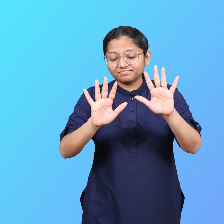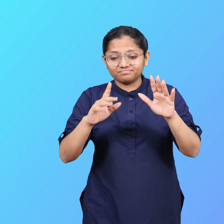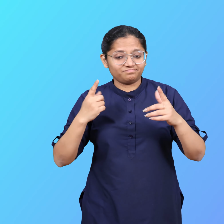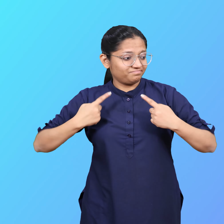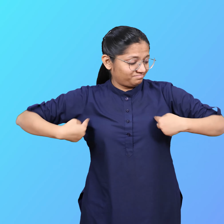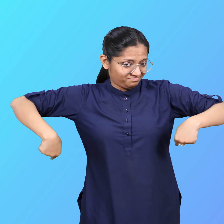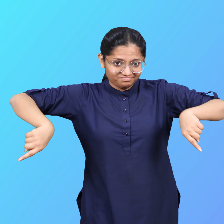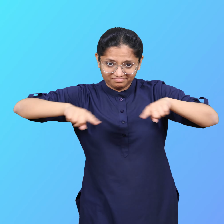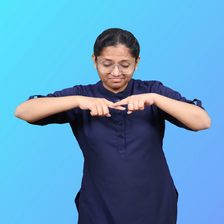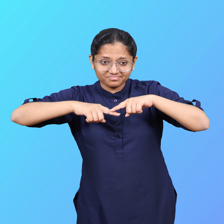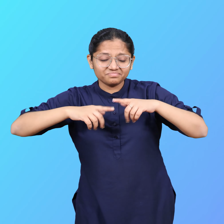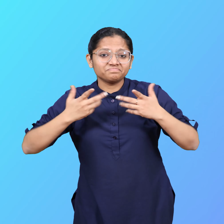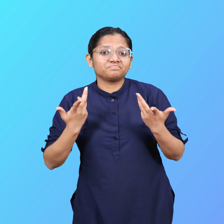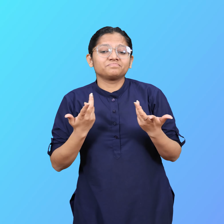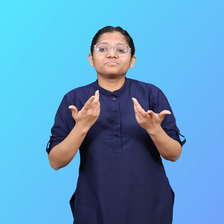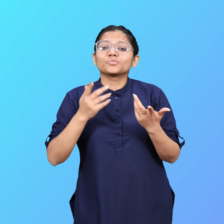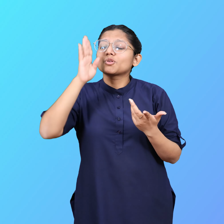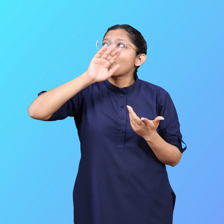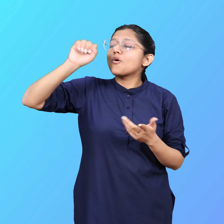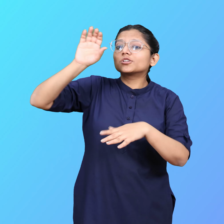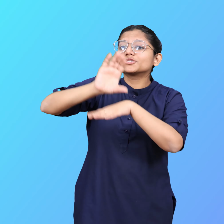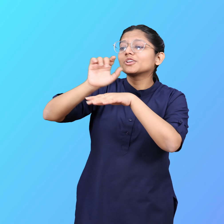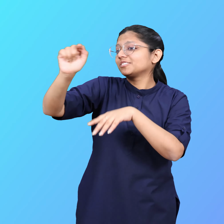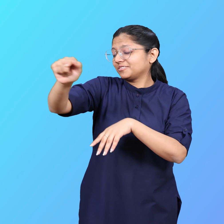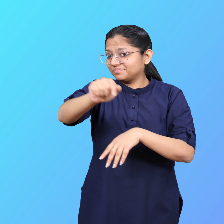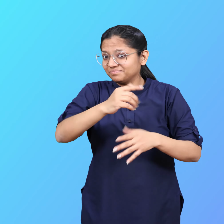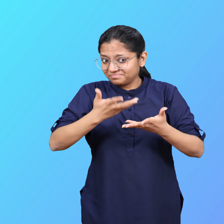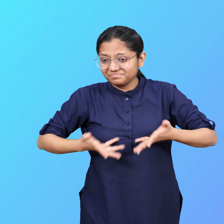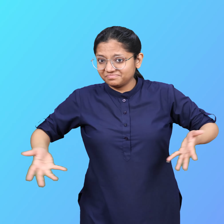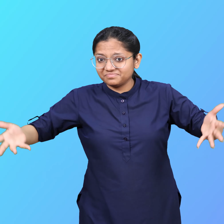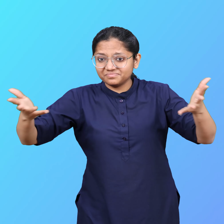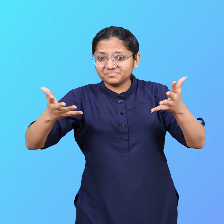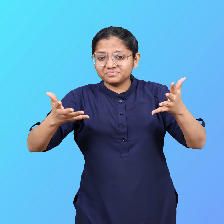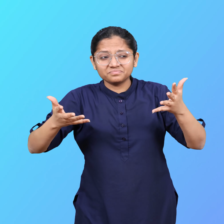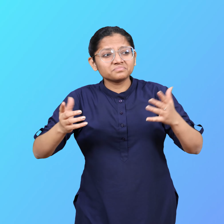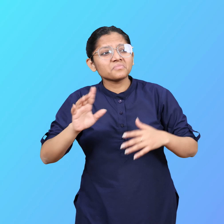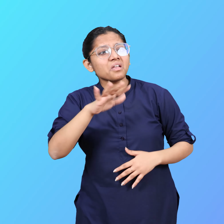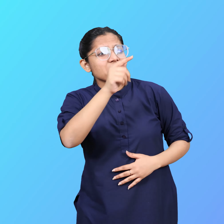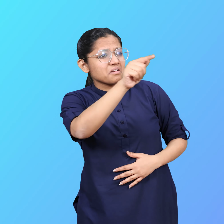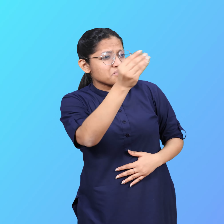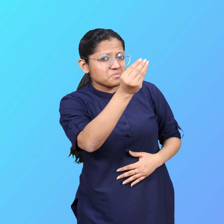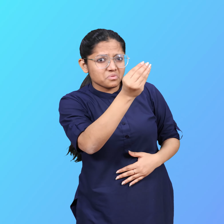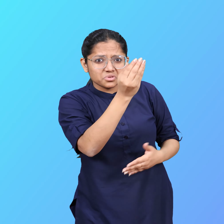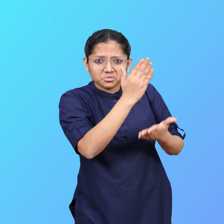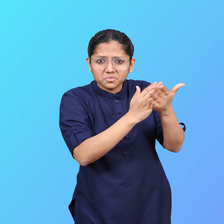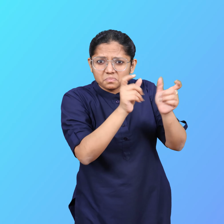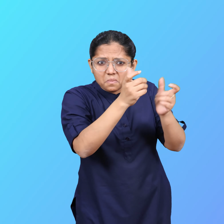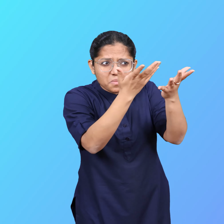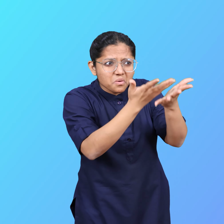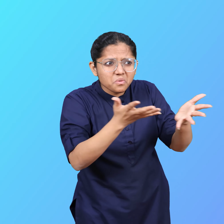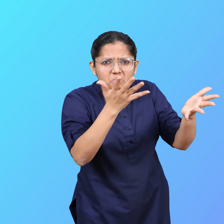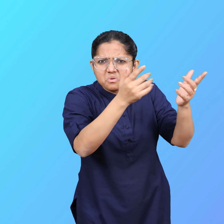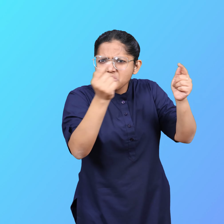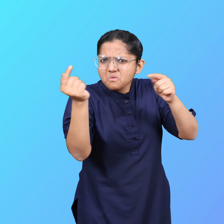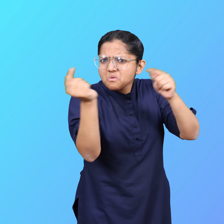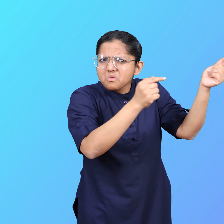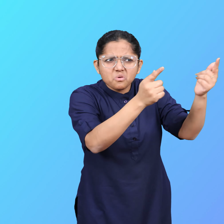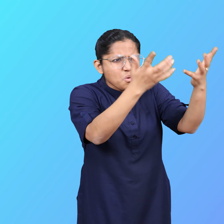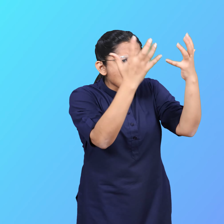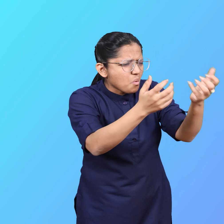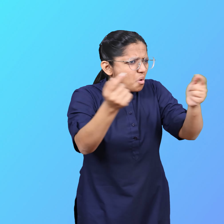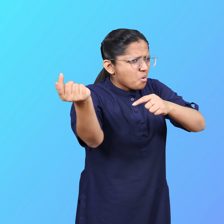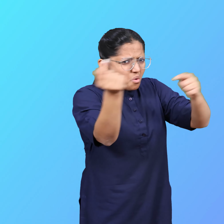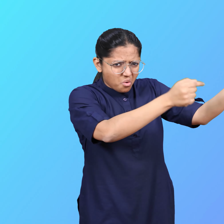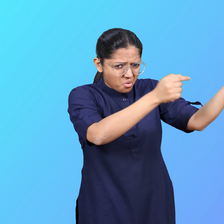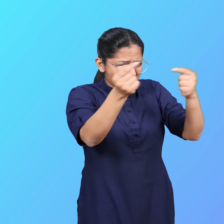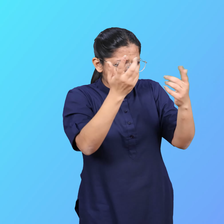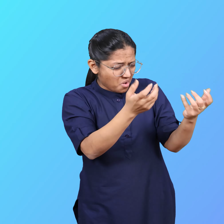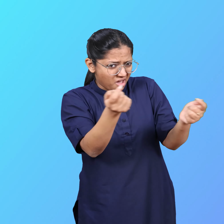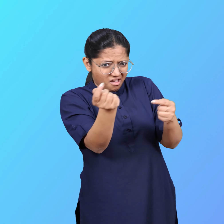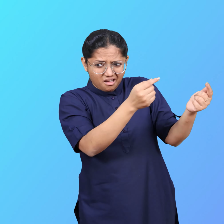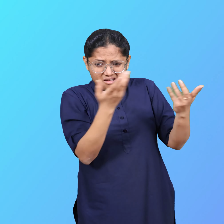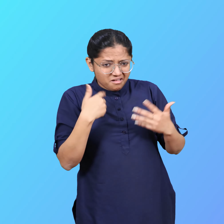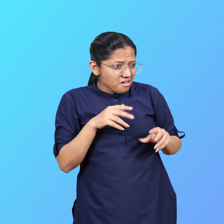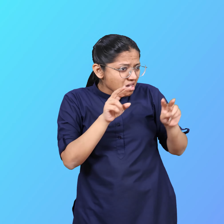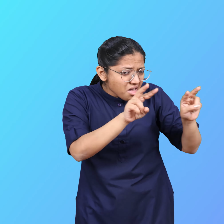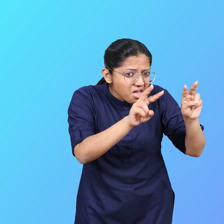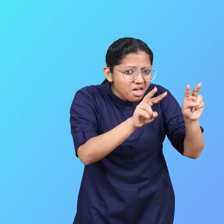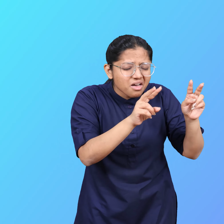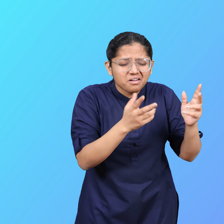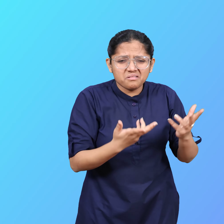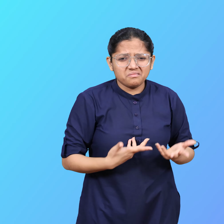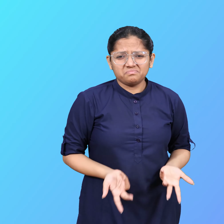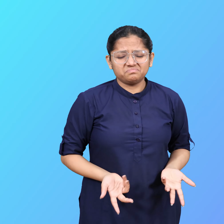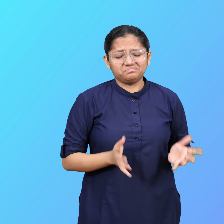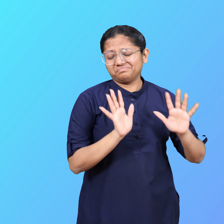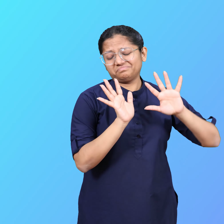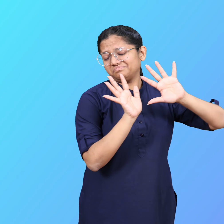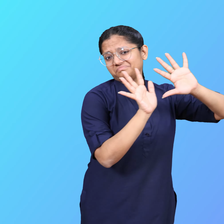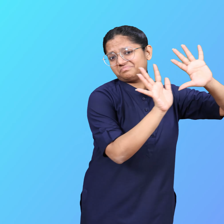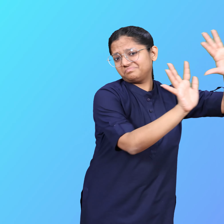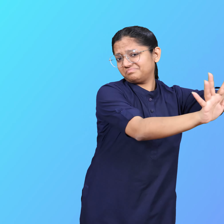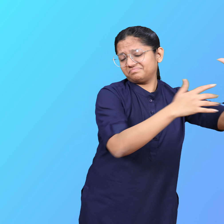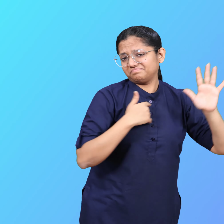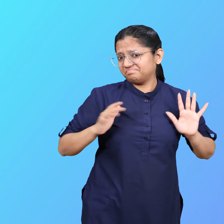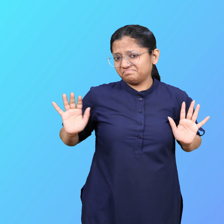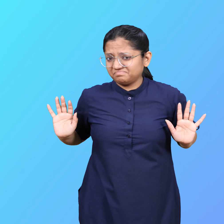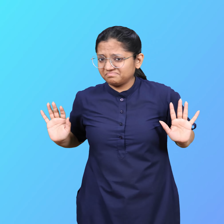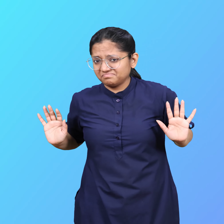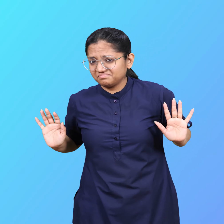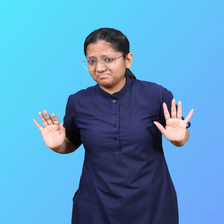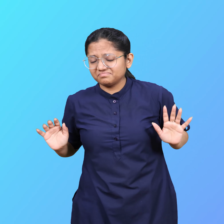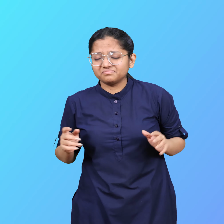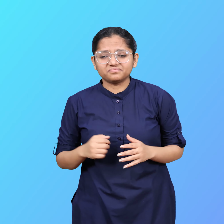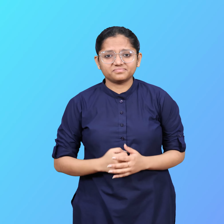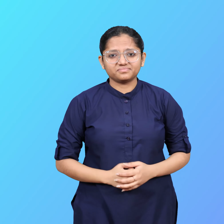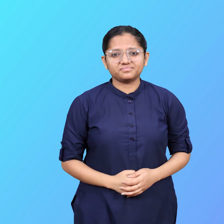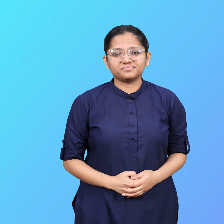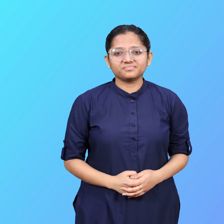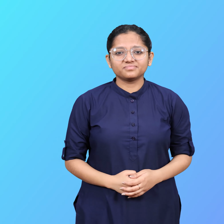Some people may still want to argue about this. But we and the churches of God don’t accept what those people are doing.